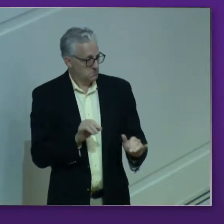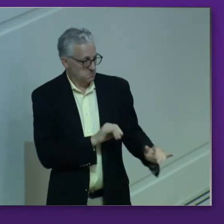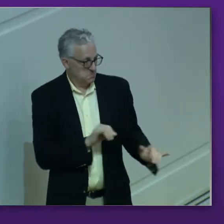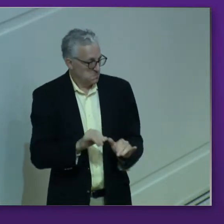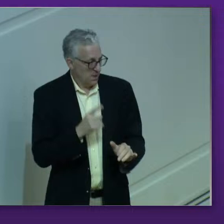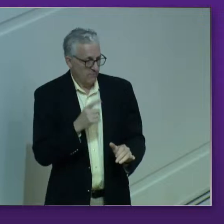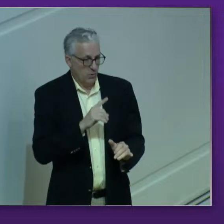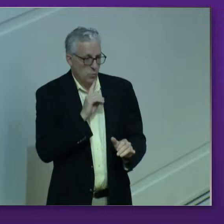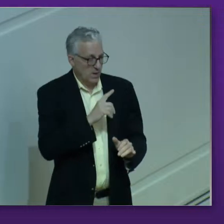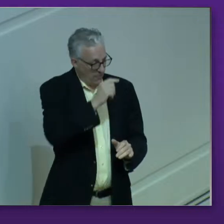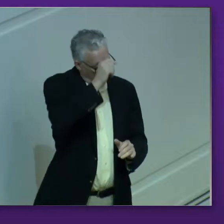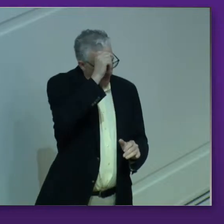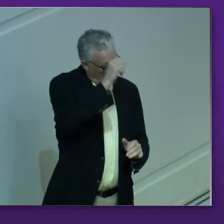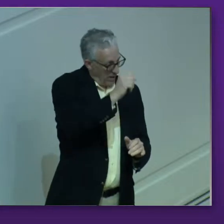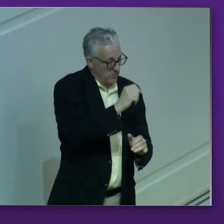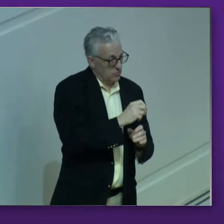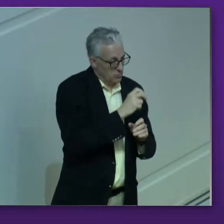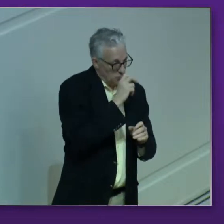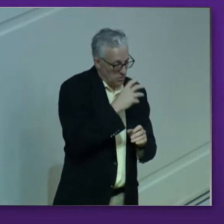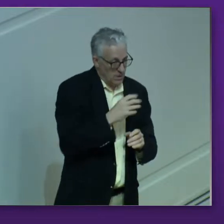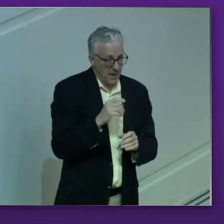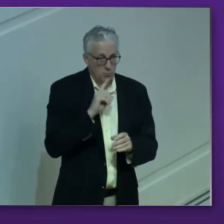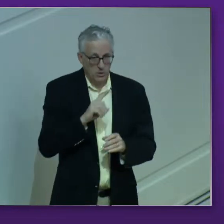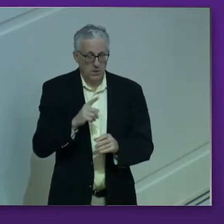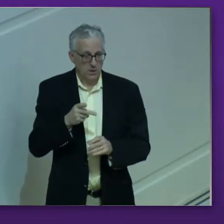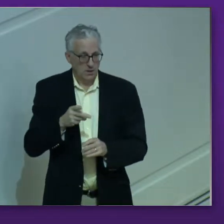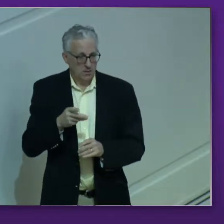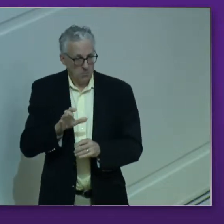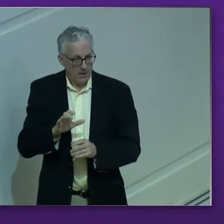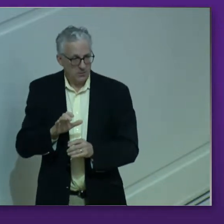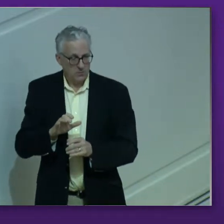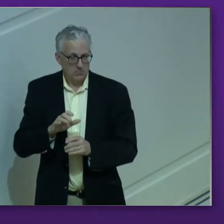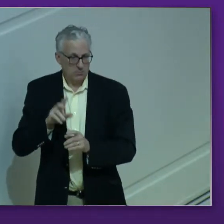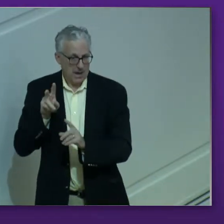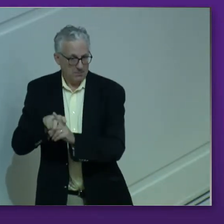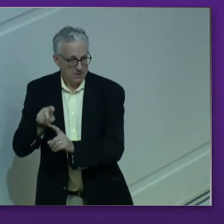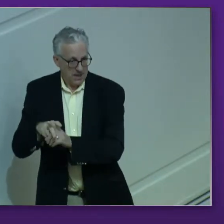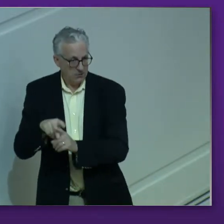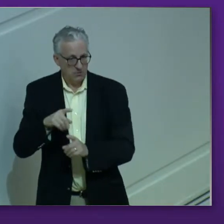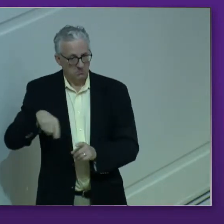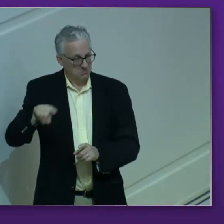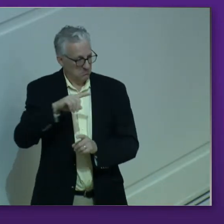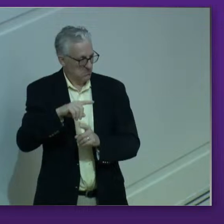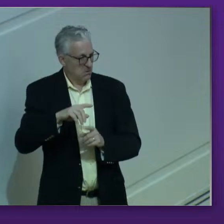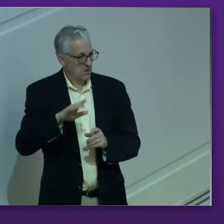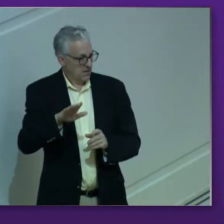CONTRIBUTING TO THE CURRICULUM WITH COURSES IN R AND PYTHON DR. MOHAMMED'S CAREER FLEX OUR